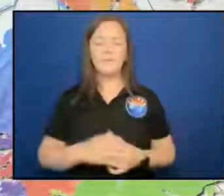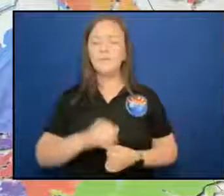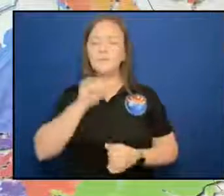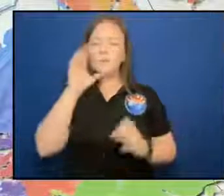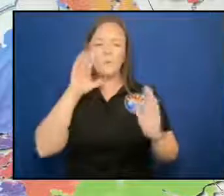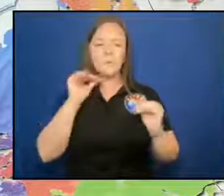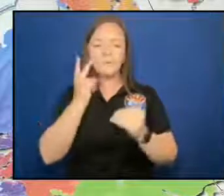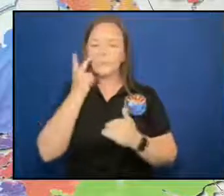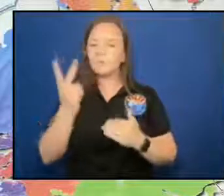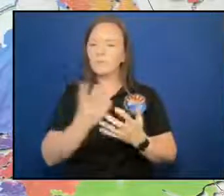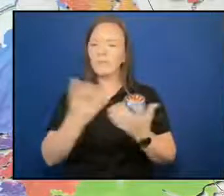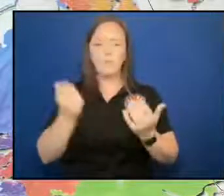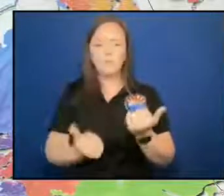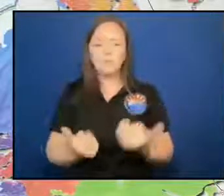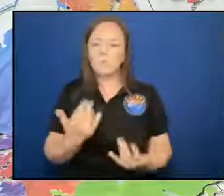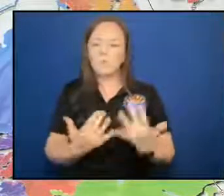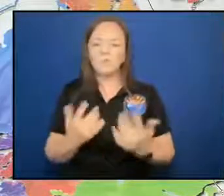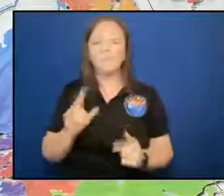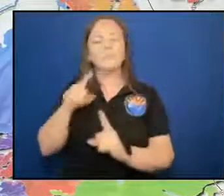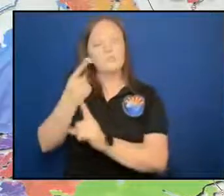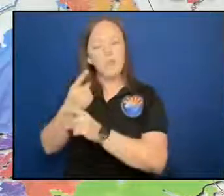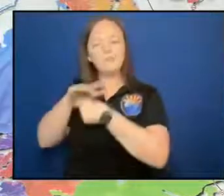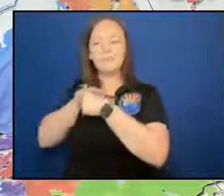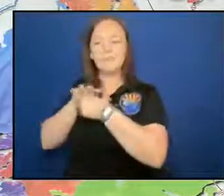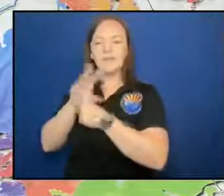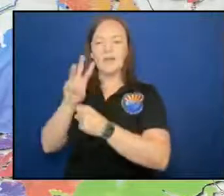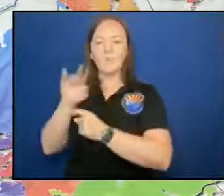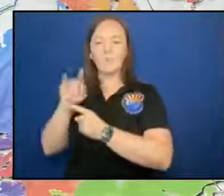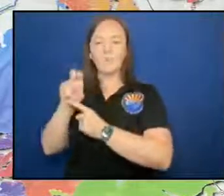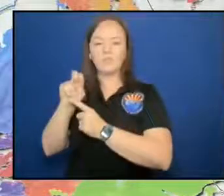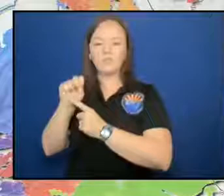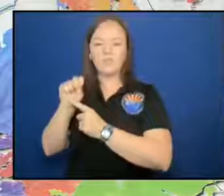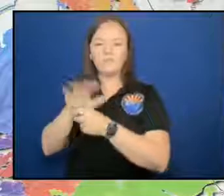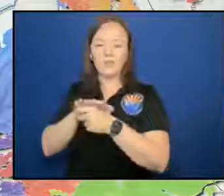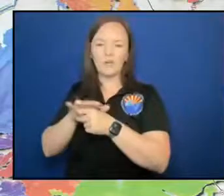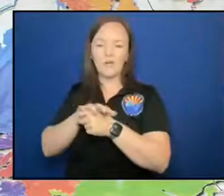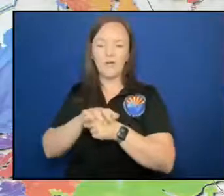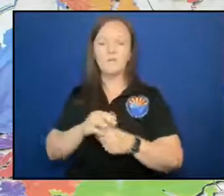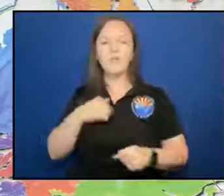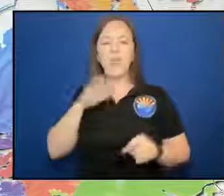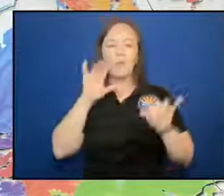00 AM TOMORROW UNTIL MIDNIGHT TOMORROW NIGHT.